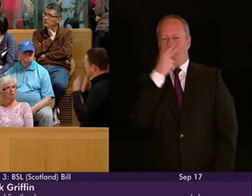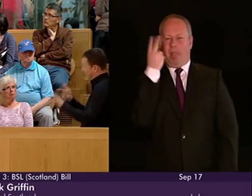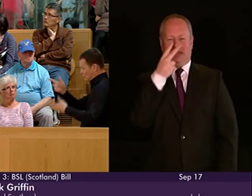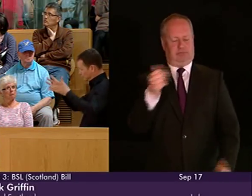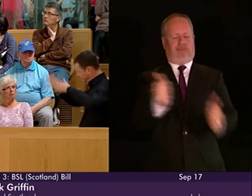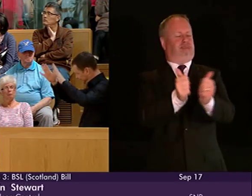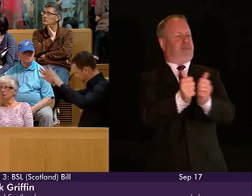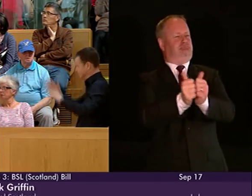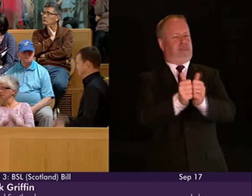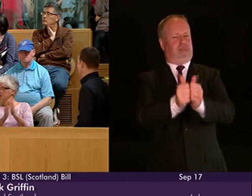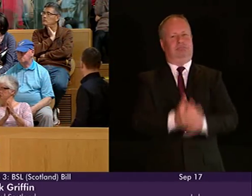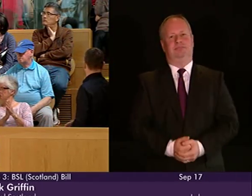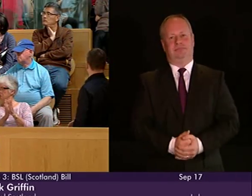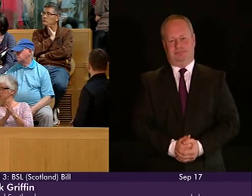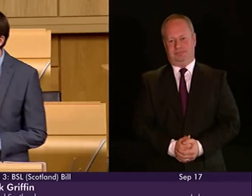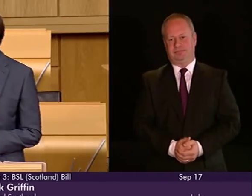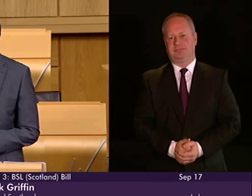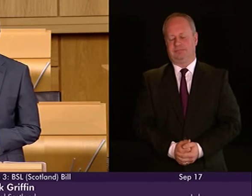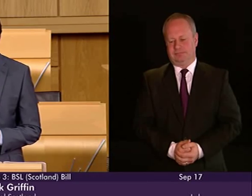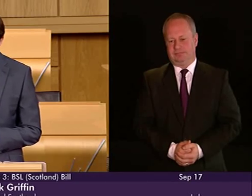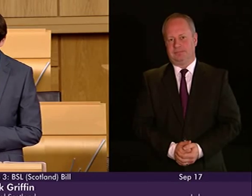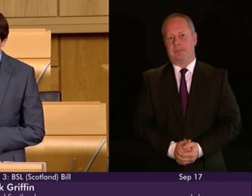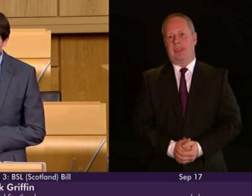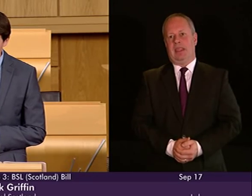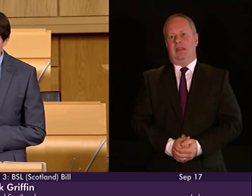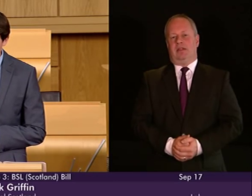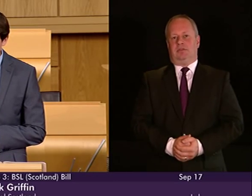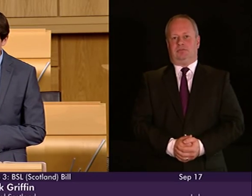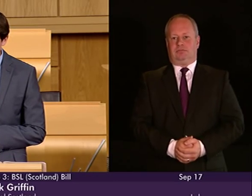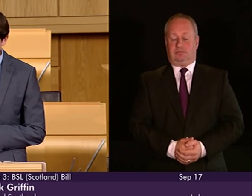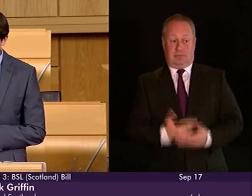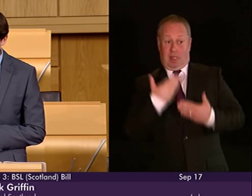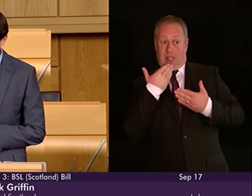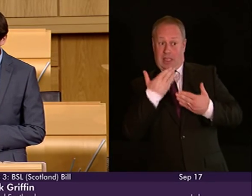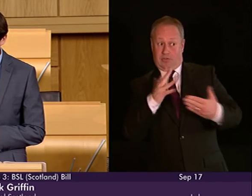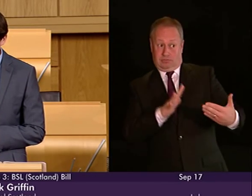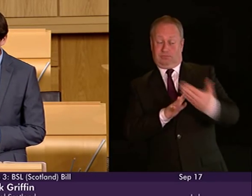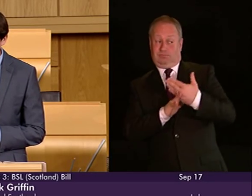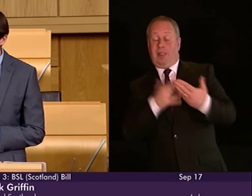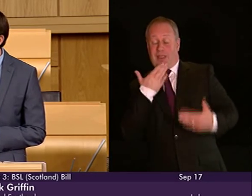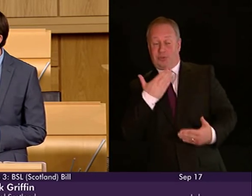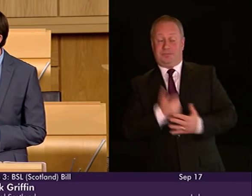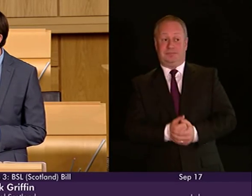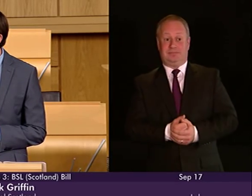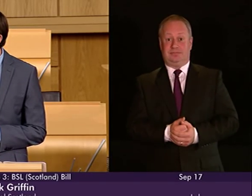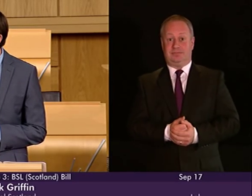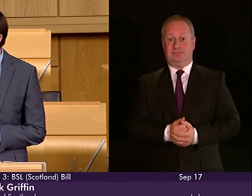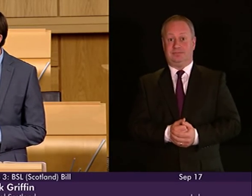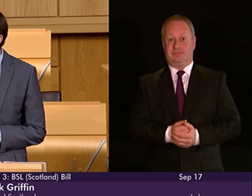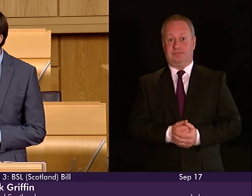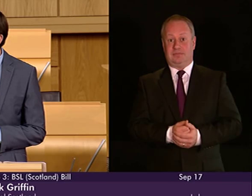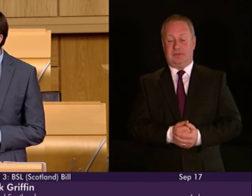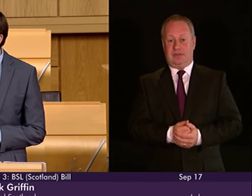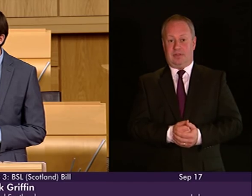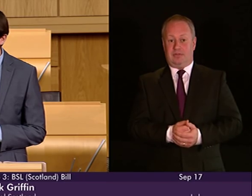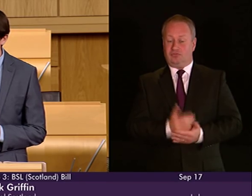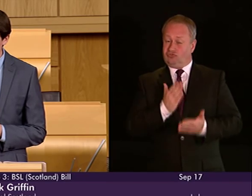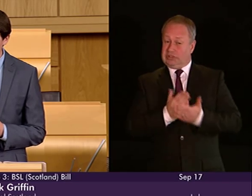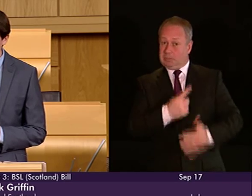Mark Griffin: I thank Mr Stewart for those kind words. It shows just how mobilised, ambitious